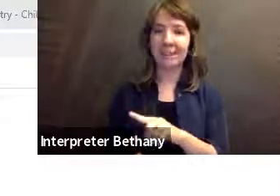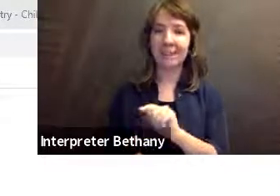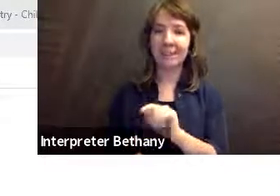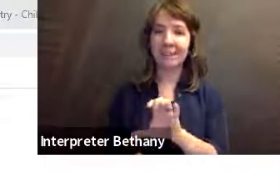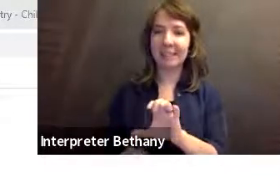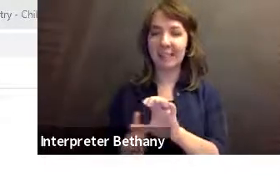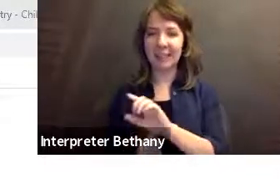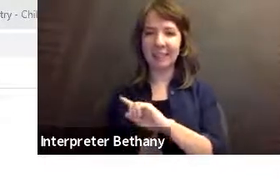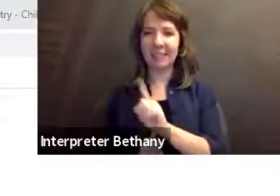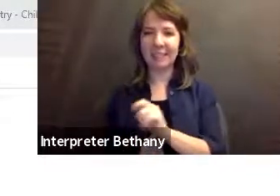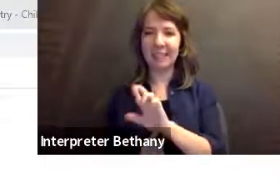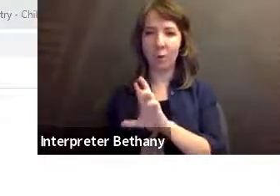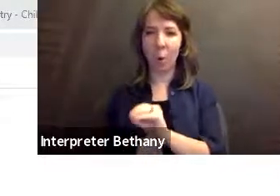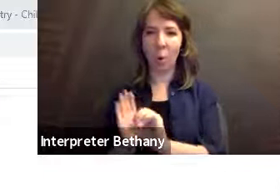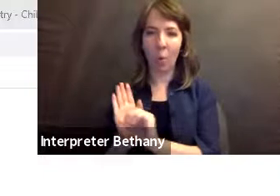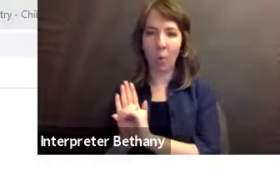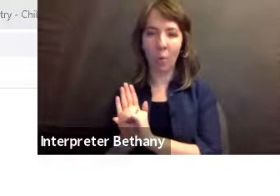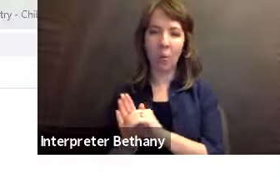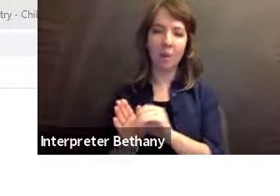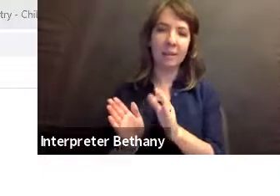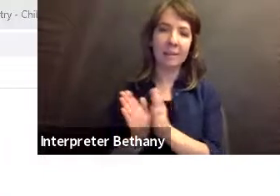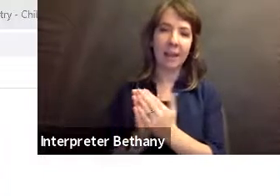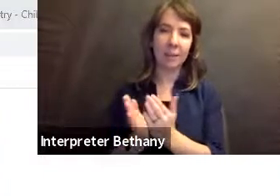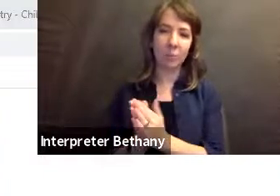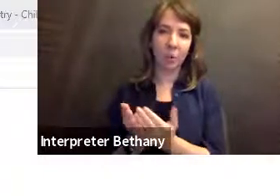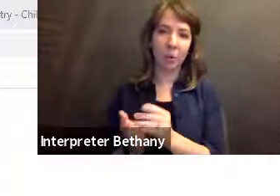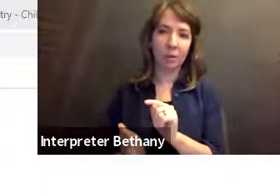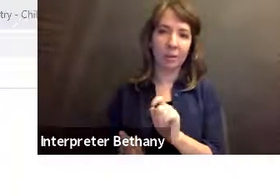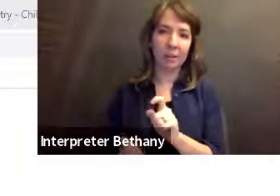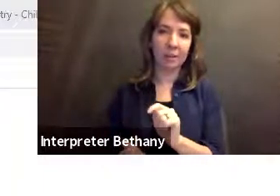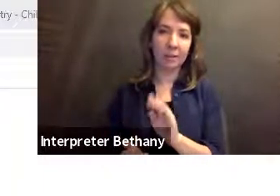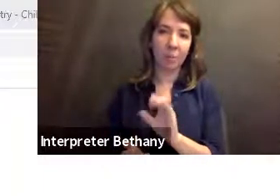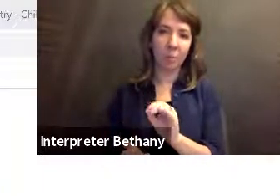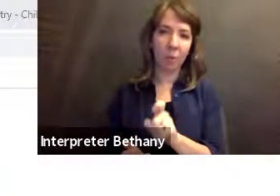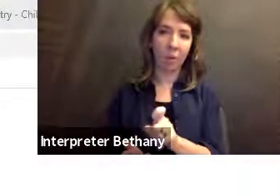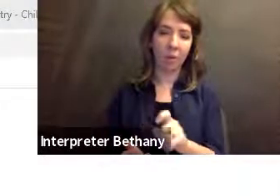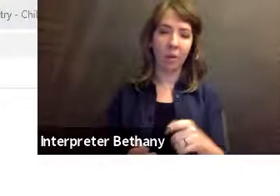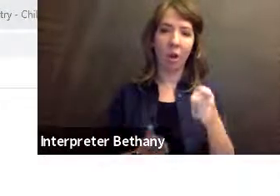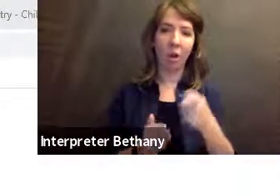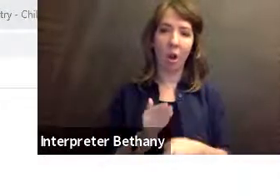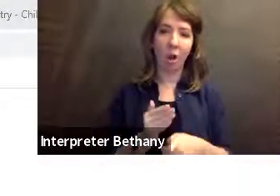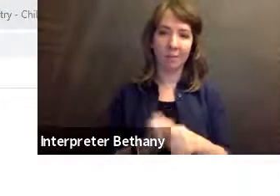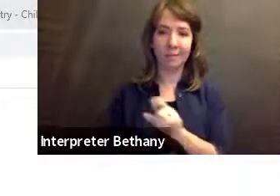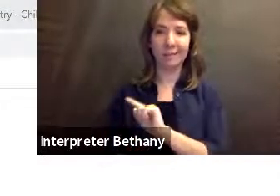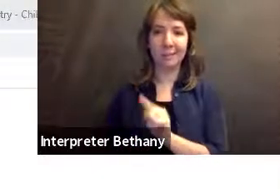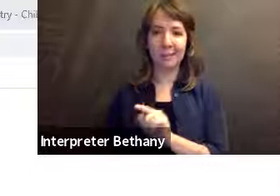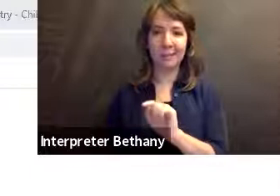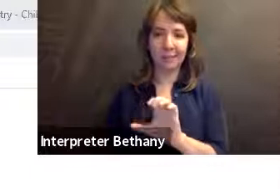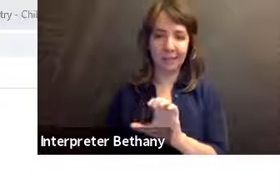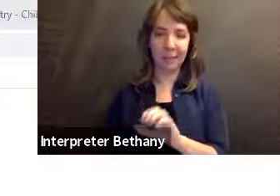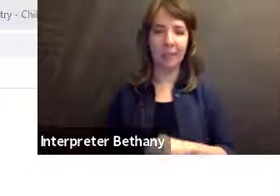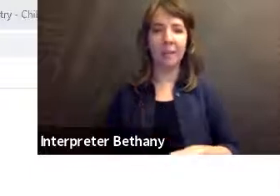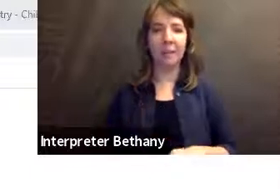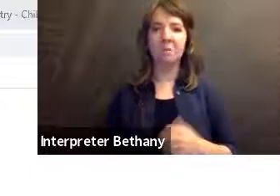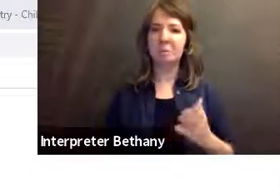Linda Kobashigawa: Book options textbook options for courses, and I think it's a nice portal for you to find some of those options that you can incorporate and use in your courses.